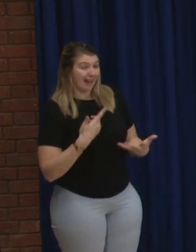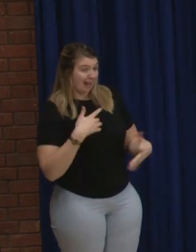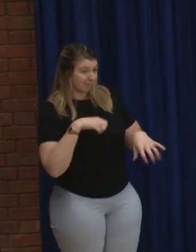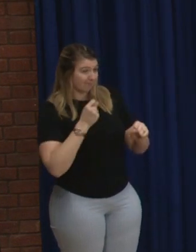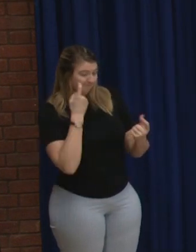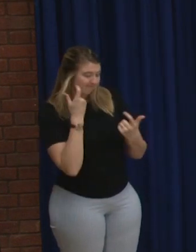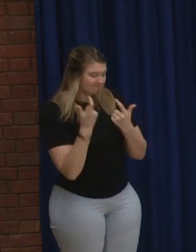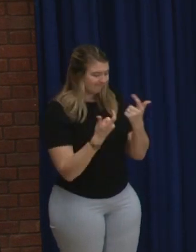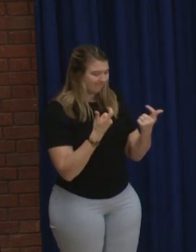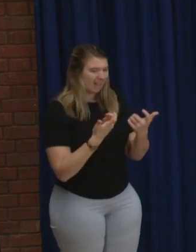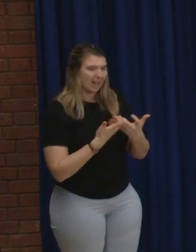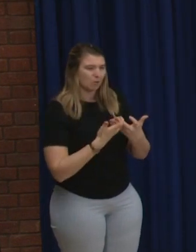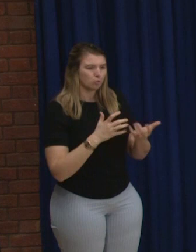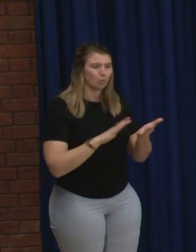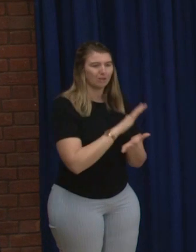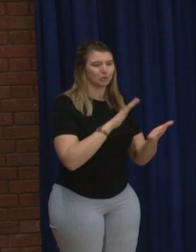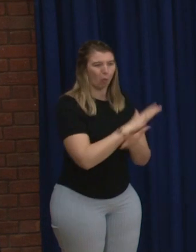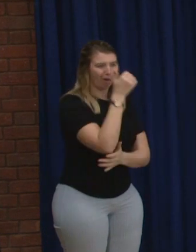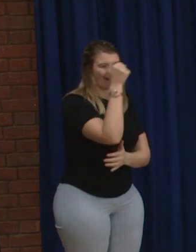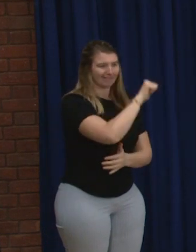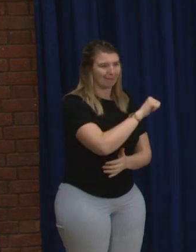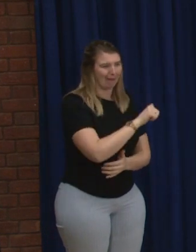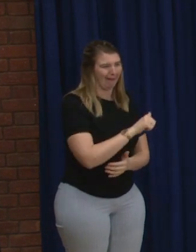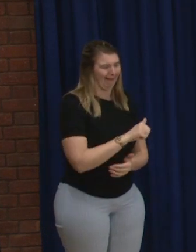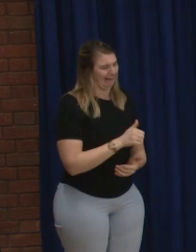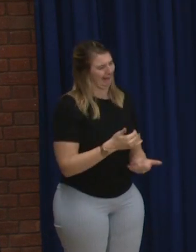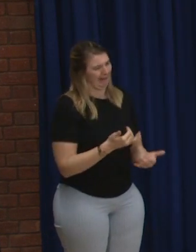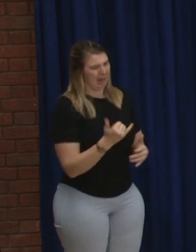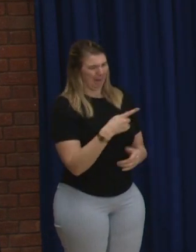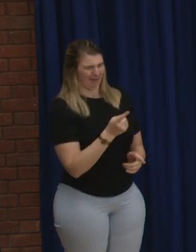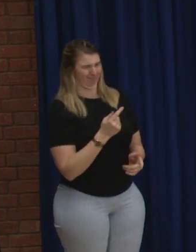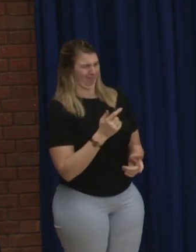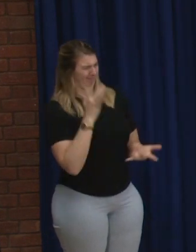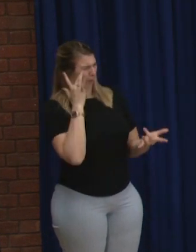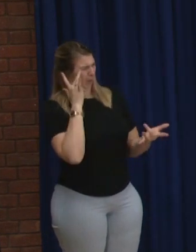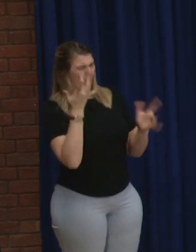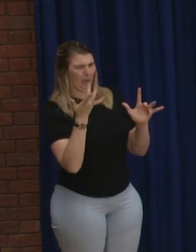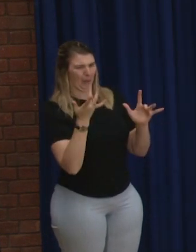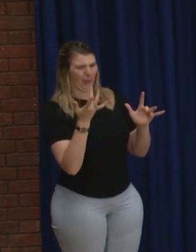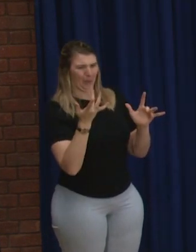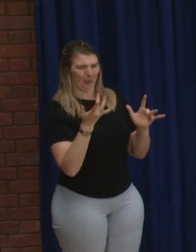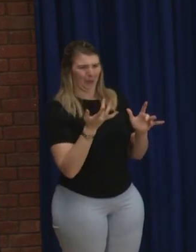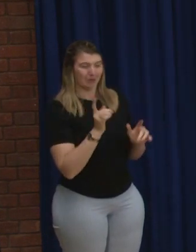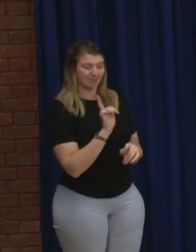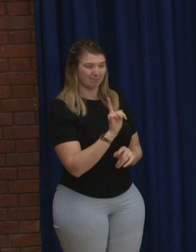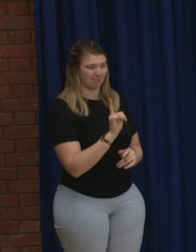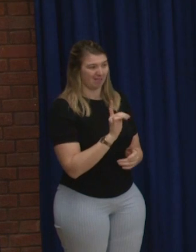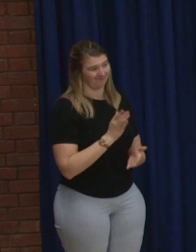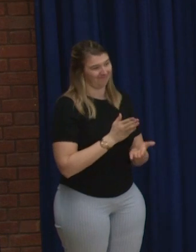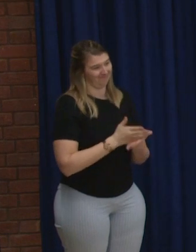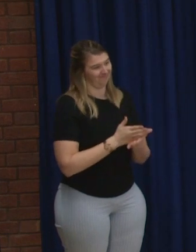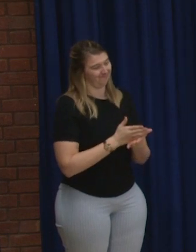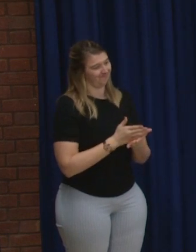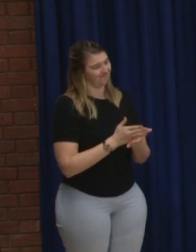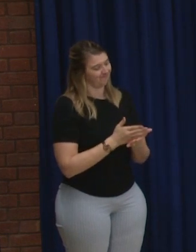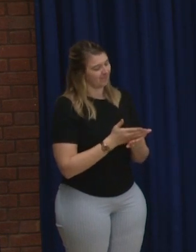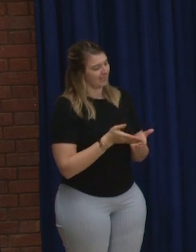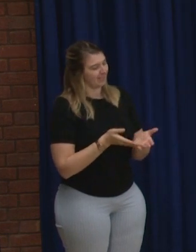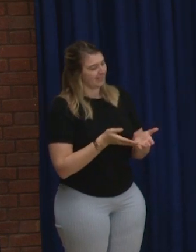joy in Academia. Now that sounds a bit crazy in some ways, but it comes through what I call a